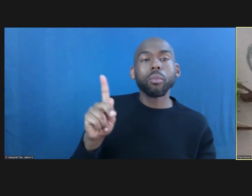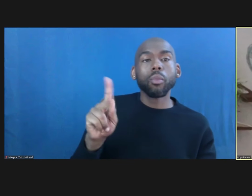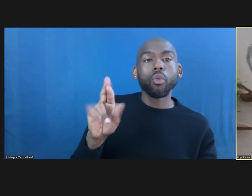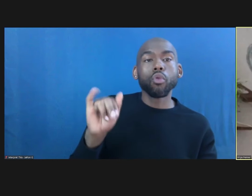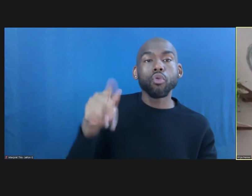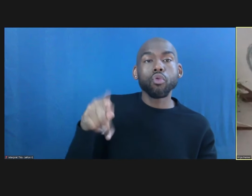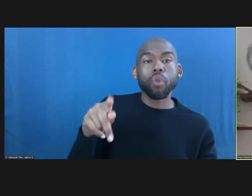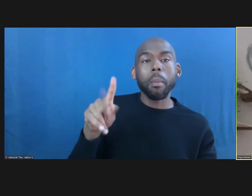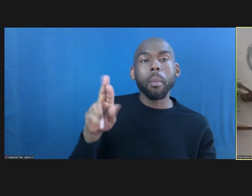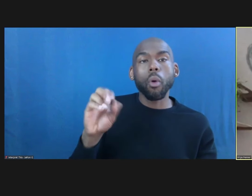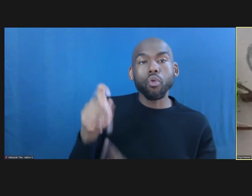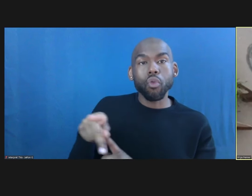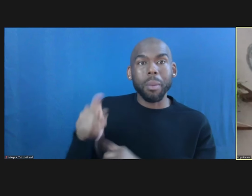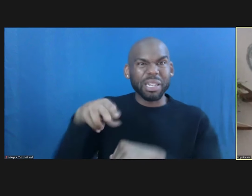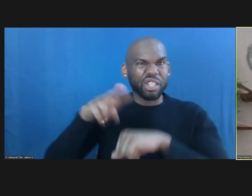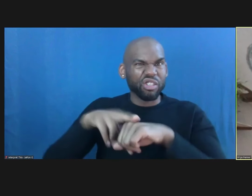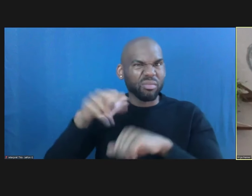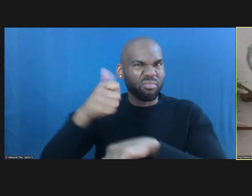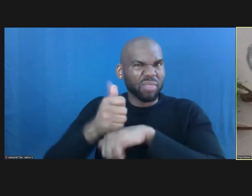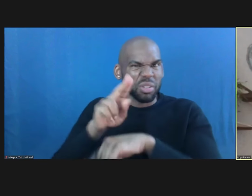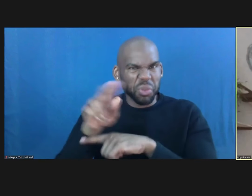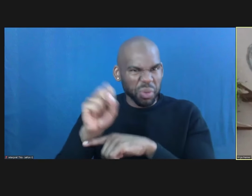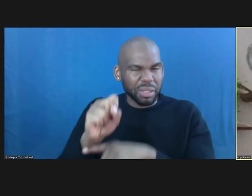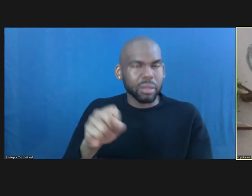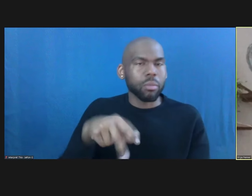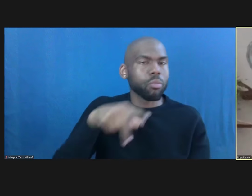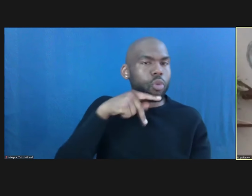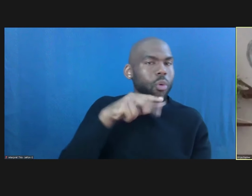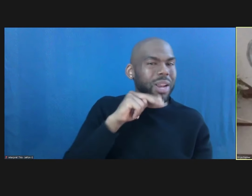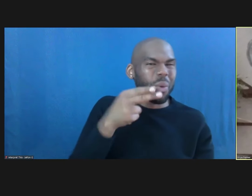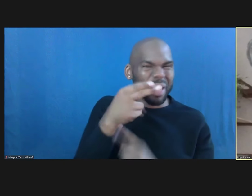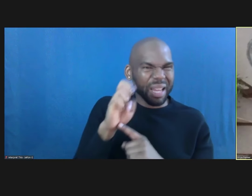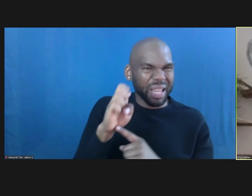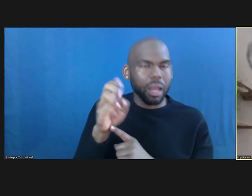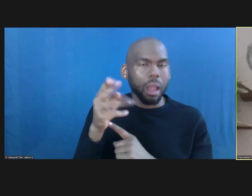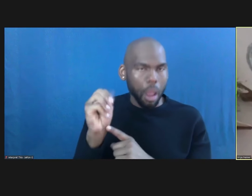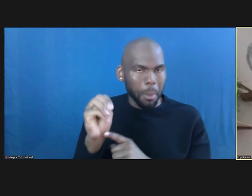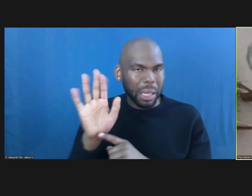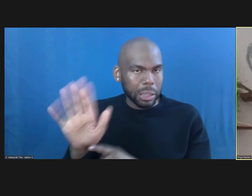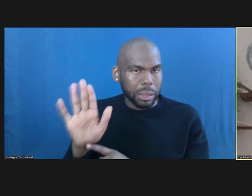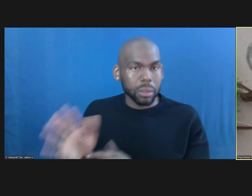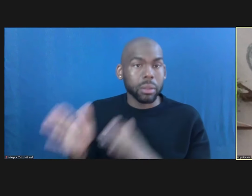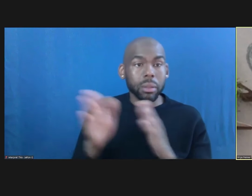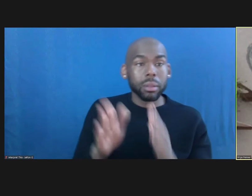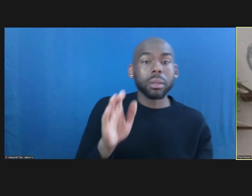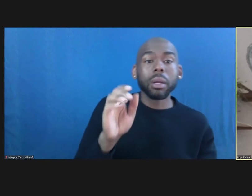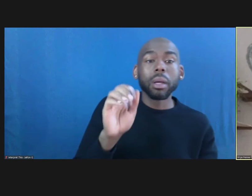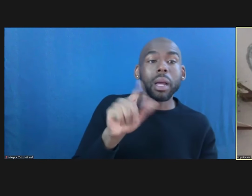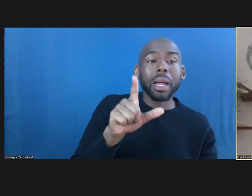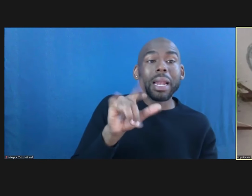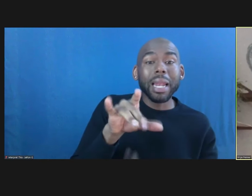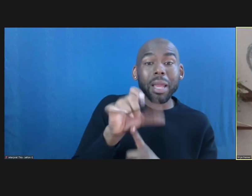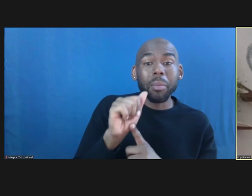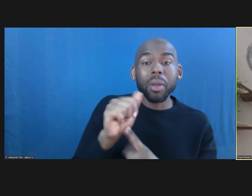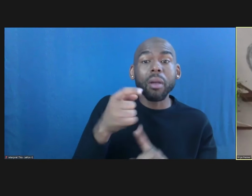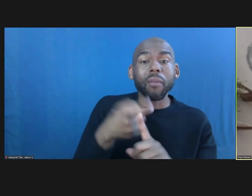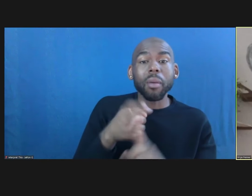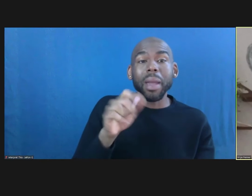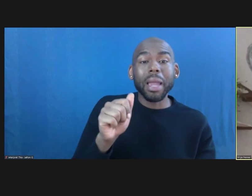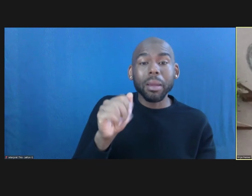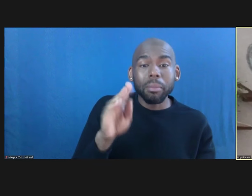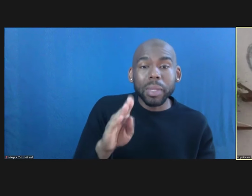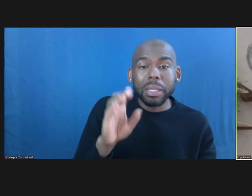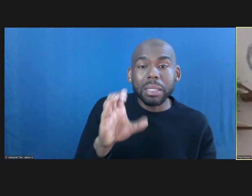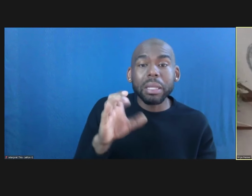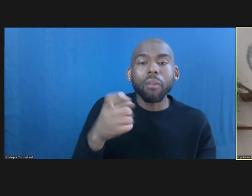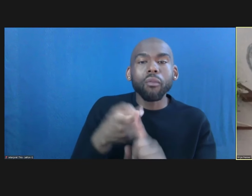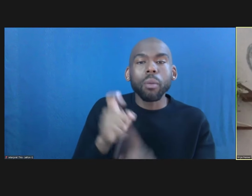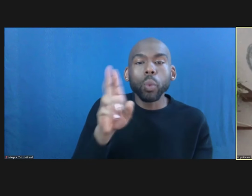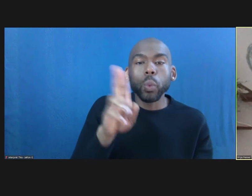pronouns, him, his, Vivienne is with us from ADHD Babes based in the United Kingdom, pronouns